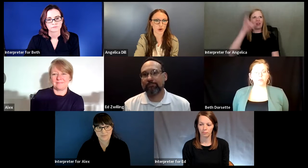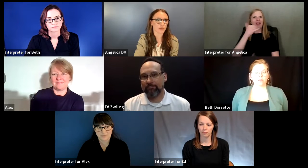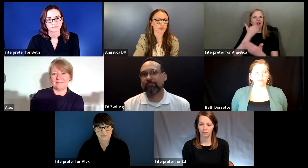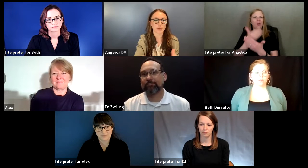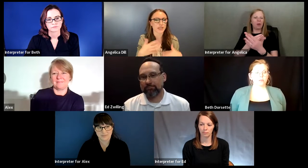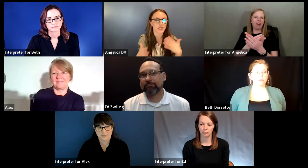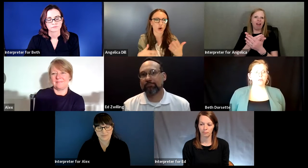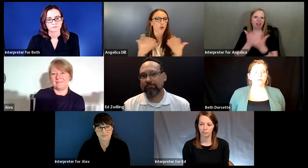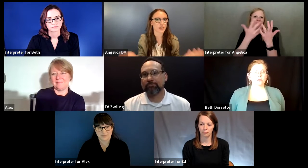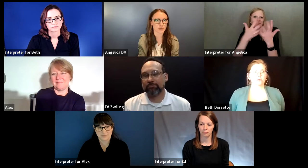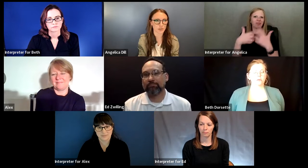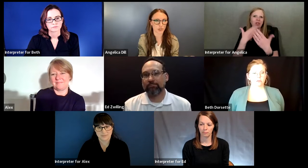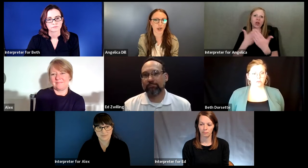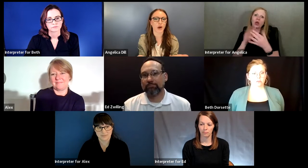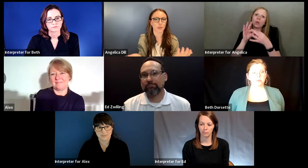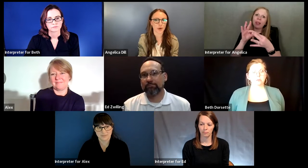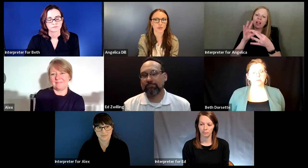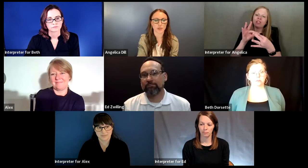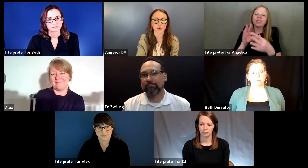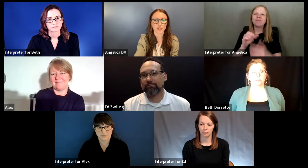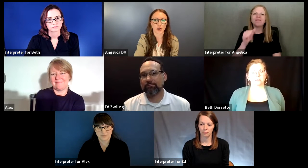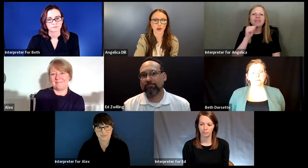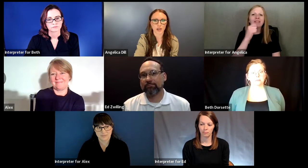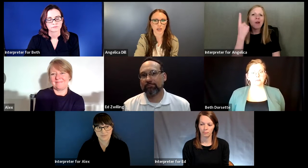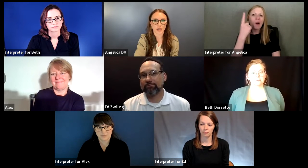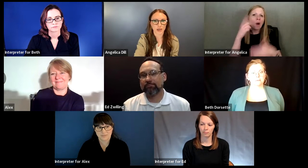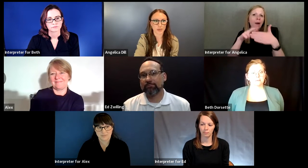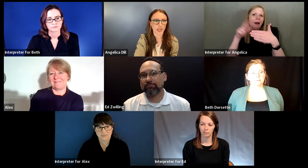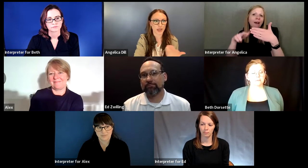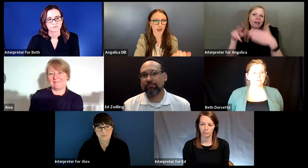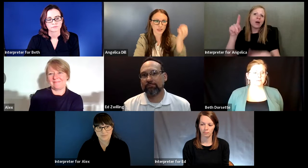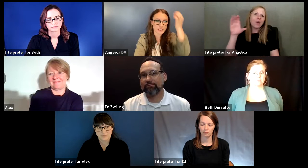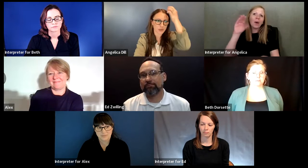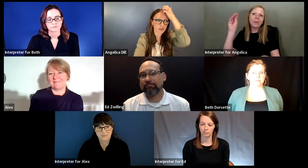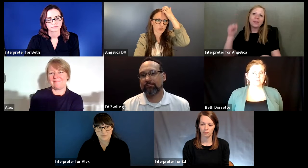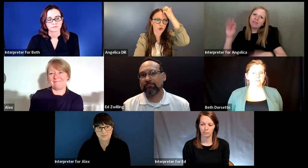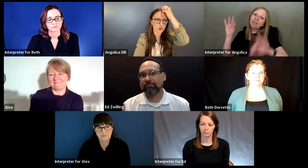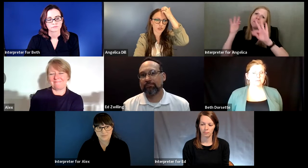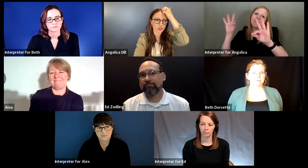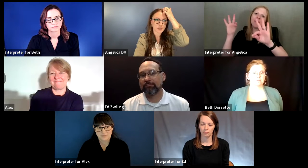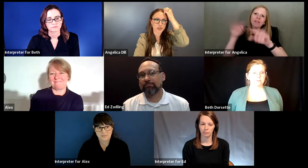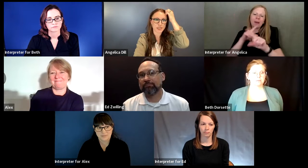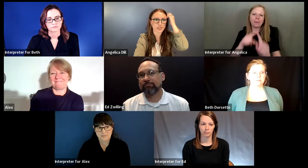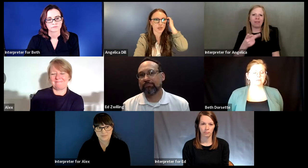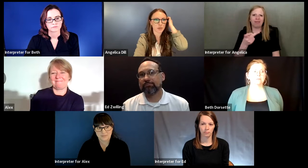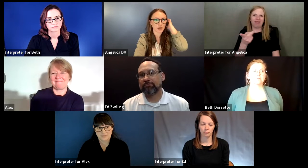You know, maybe it doesn't always turn out. But for the most part. And again, Alex and Beth, I don't know what your experience has been.